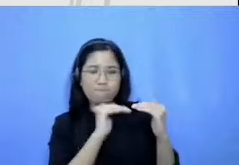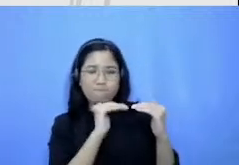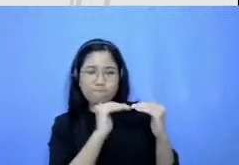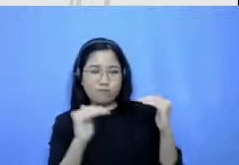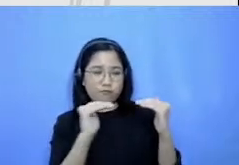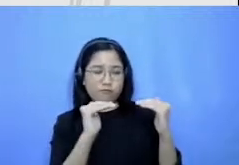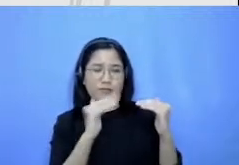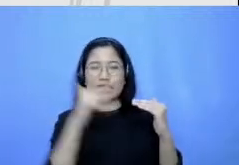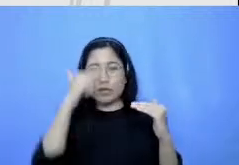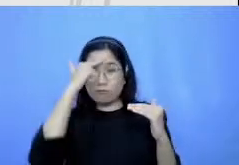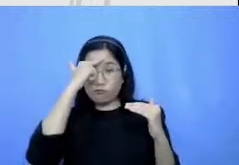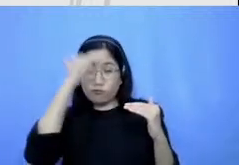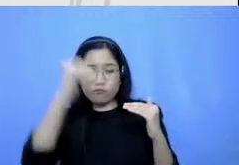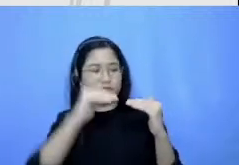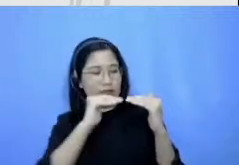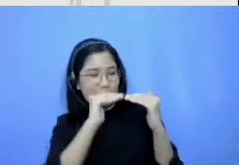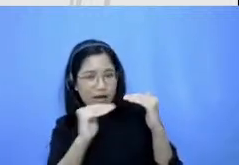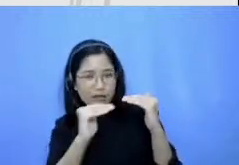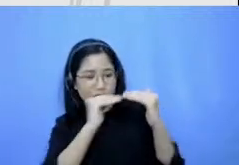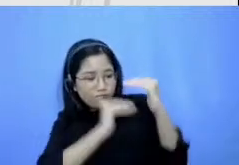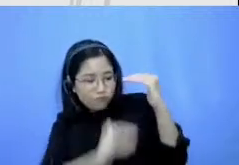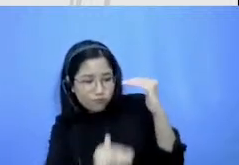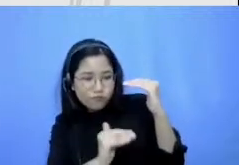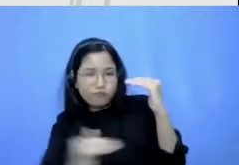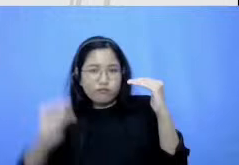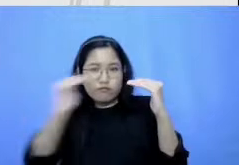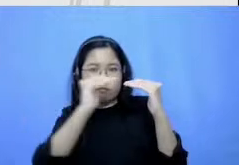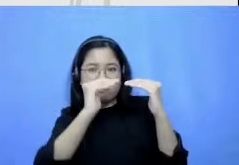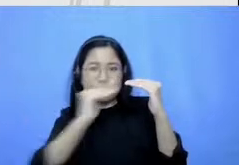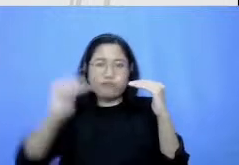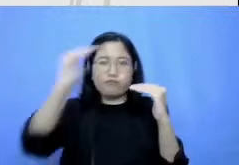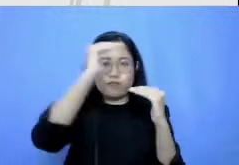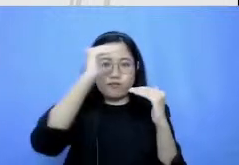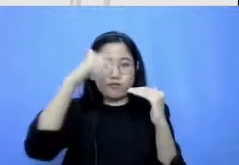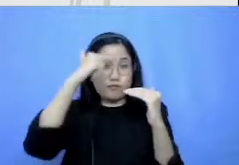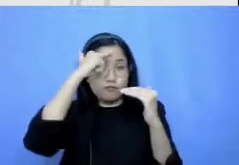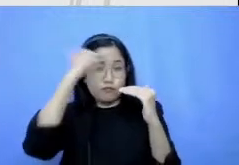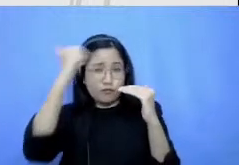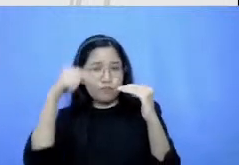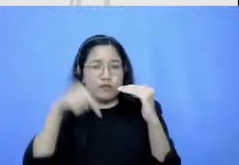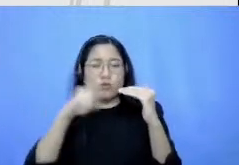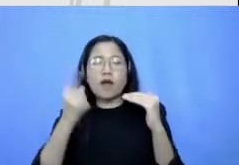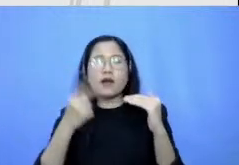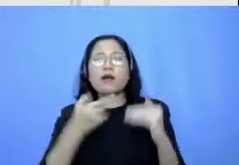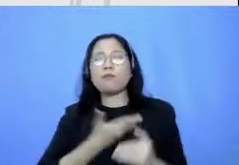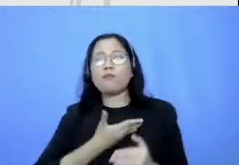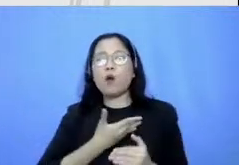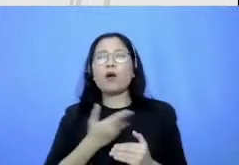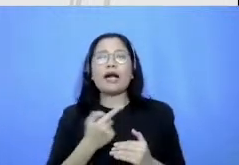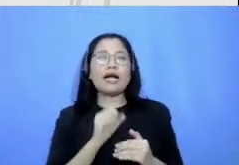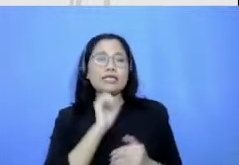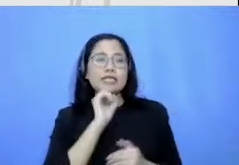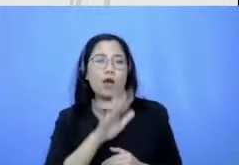hedgehog Well this is what I will introduce together with friends whose name is the Semar framework